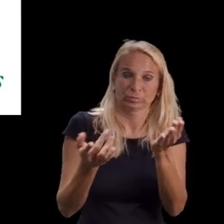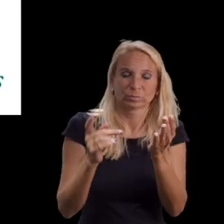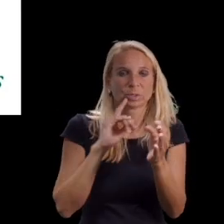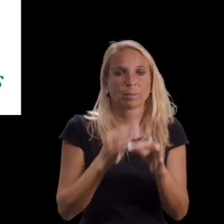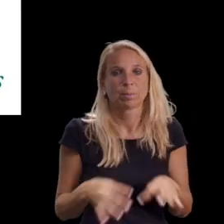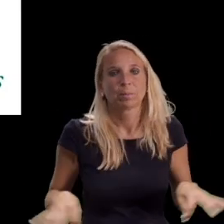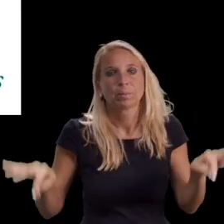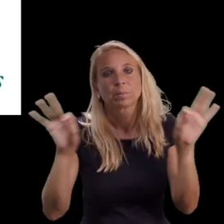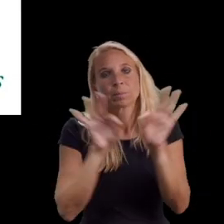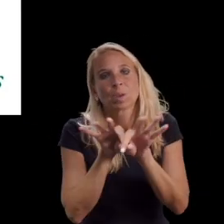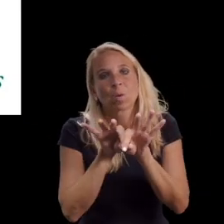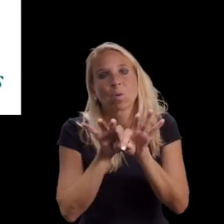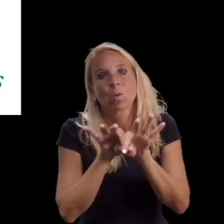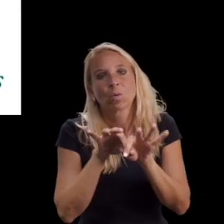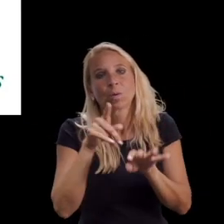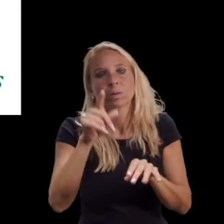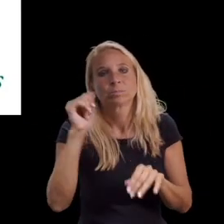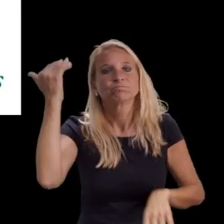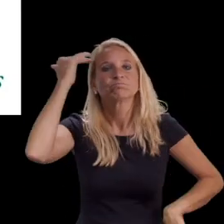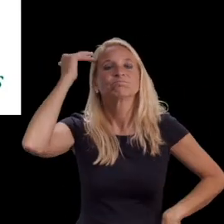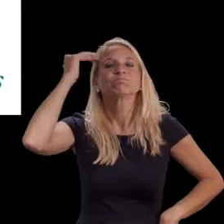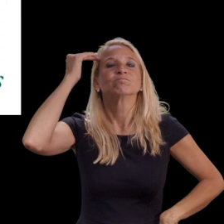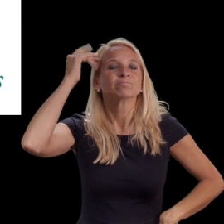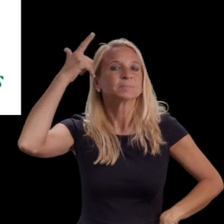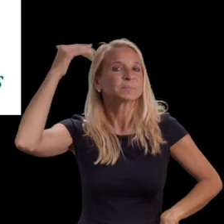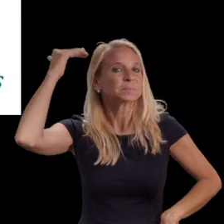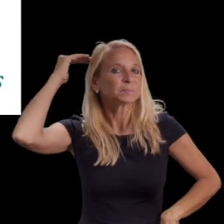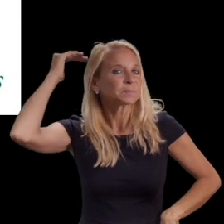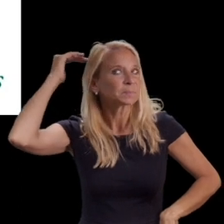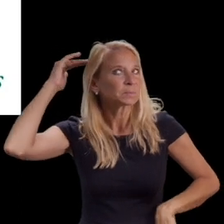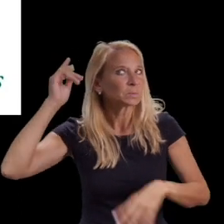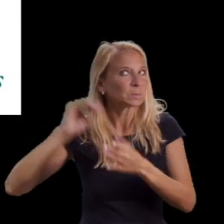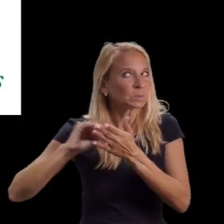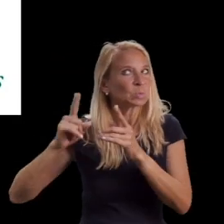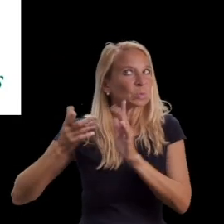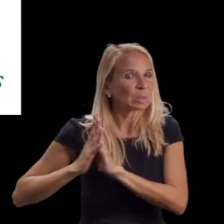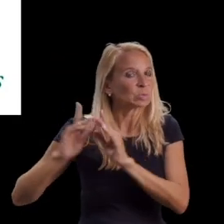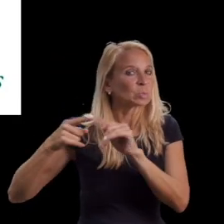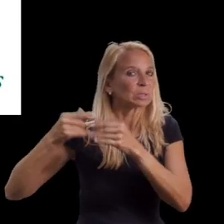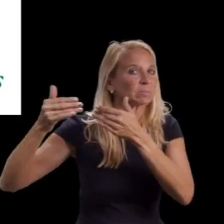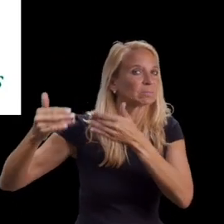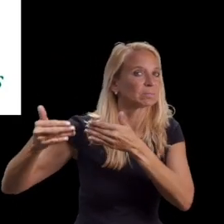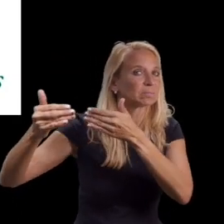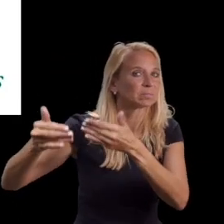to be a little bit more aware and cognizant of when things are requested.